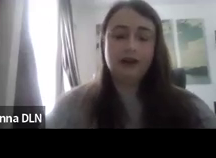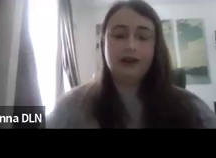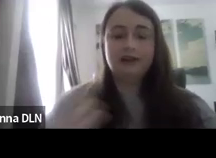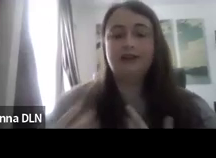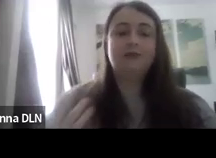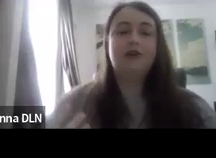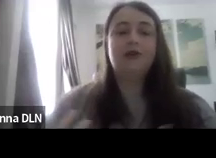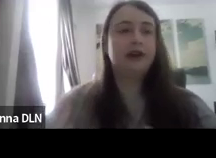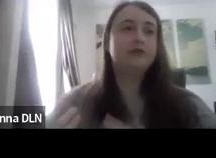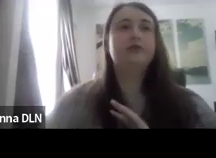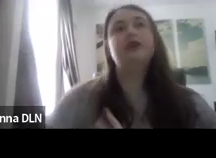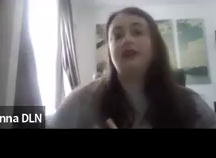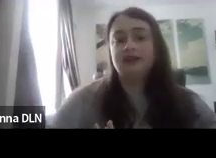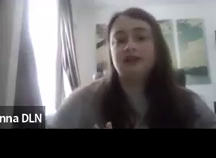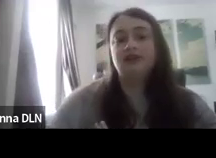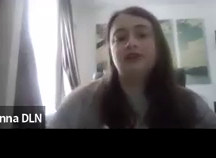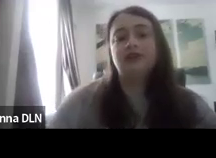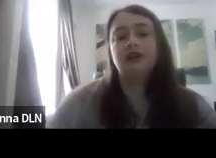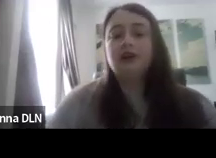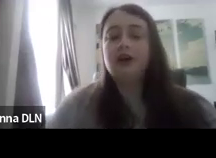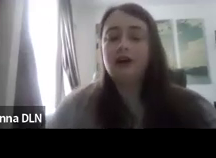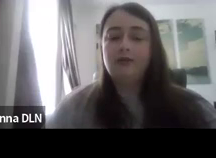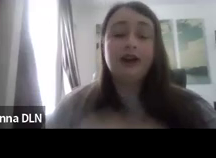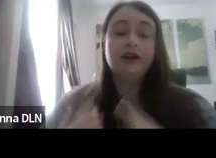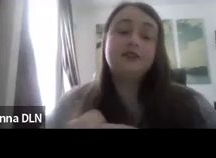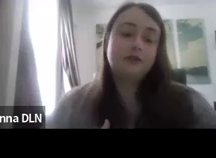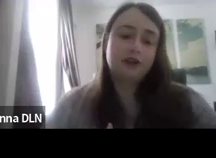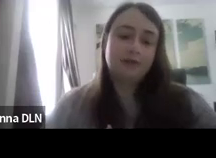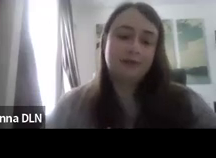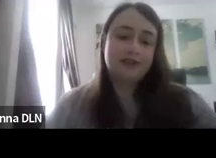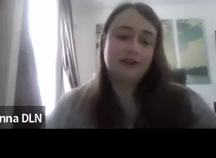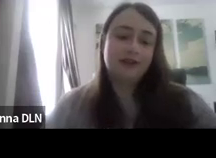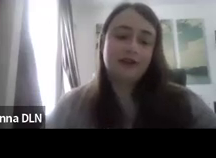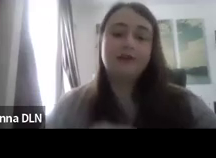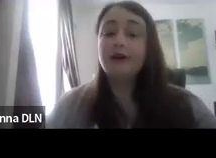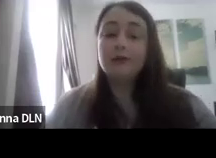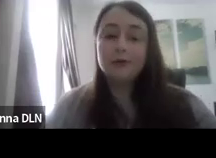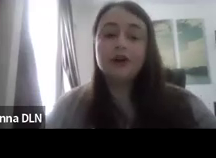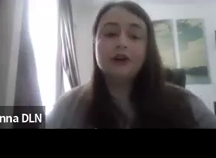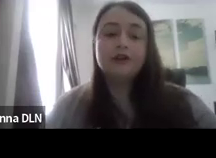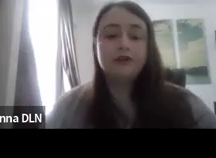when I had to let them know I was absent or needed an extension. I had several staff members say they found it really helpful